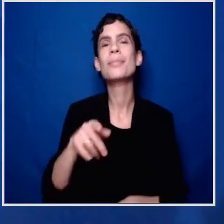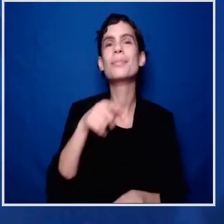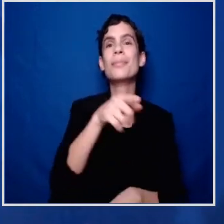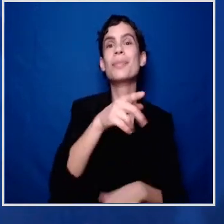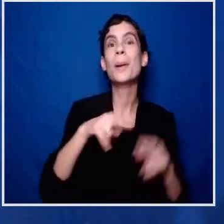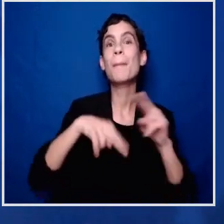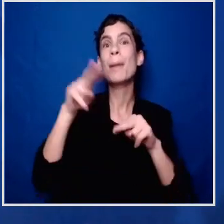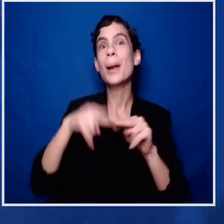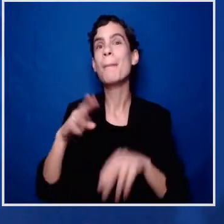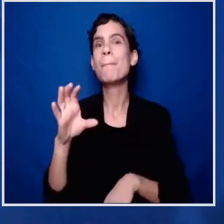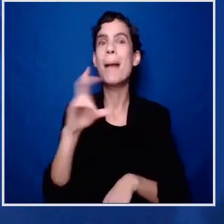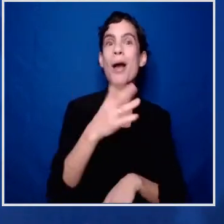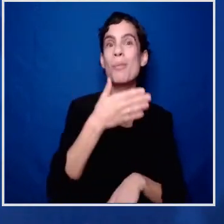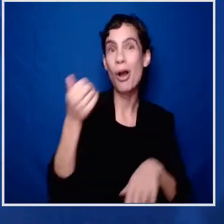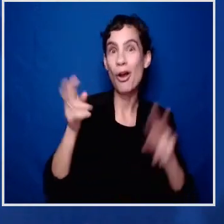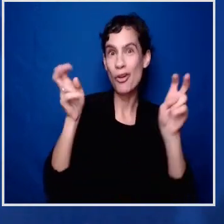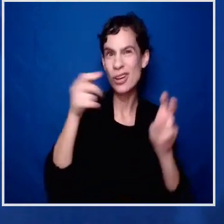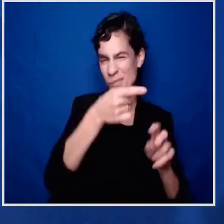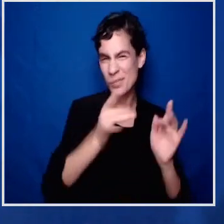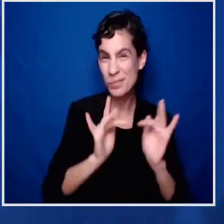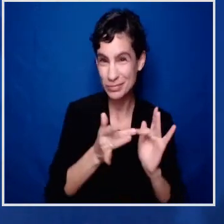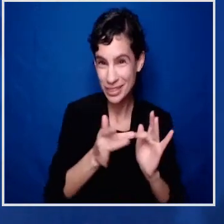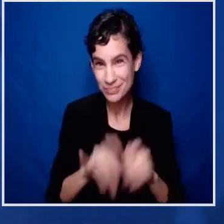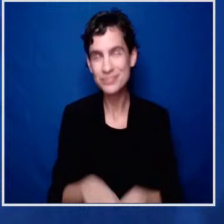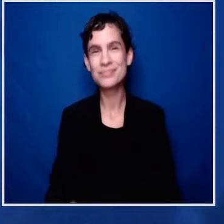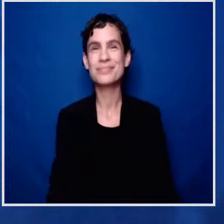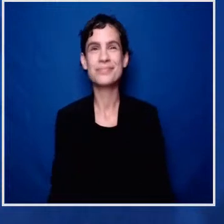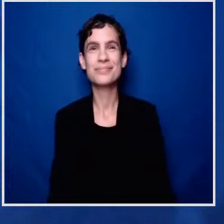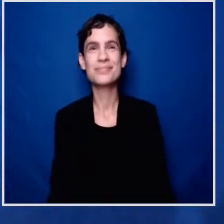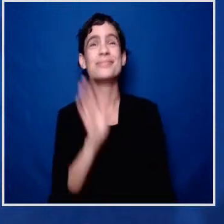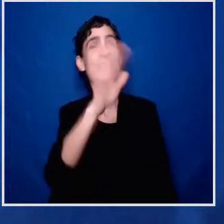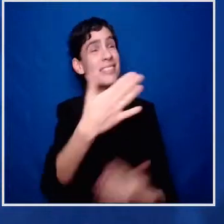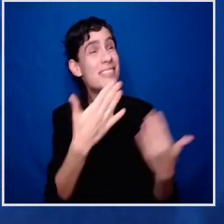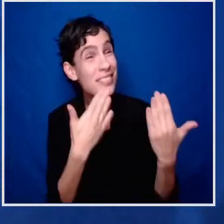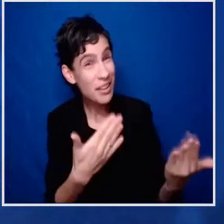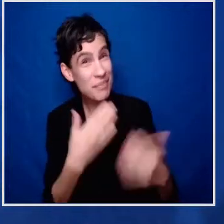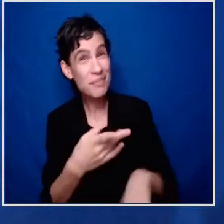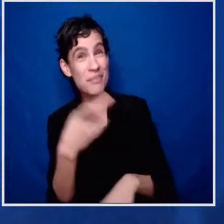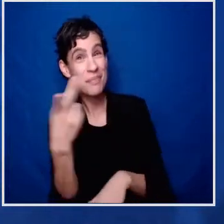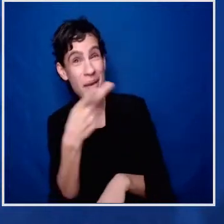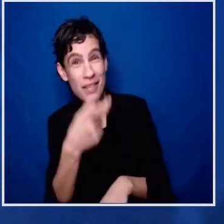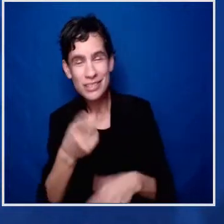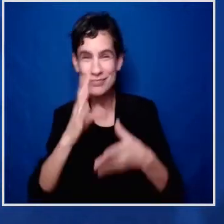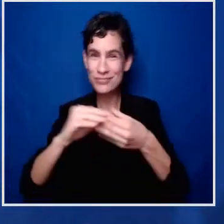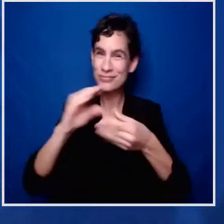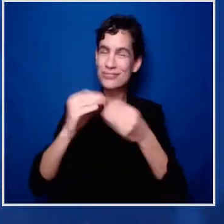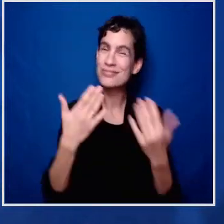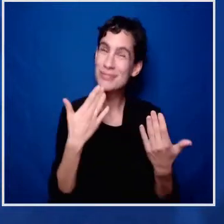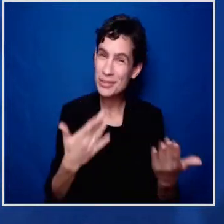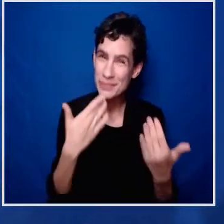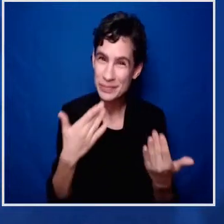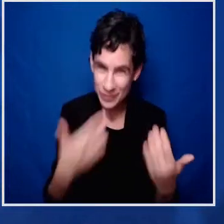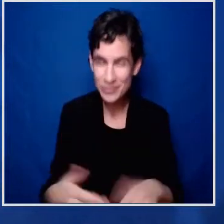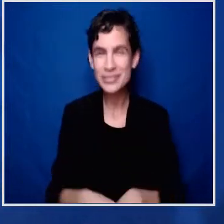THANK YOU, TO MY FRIENDS.